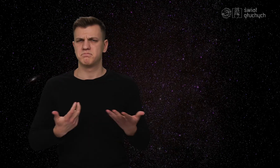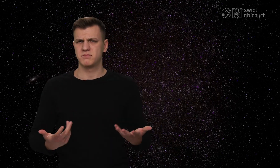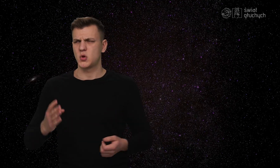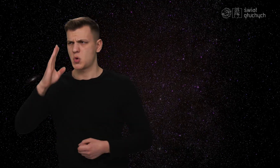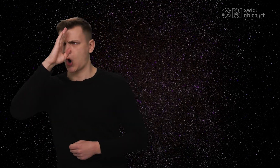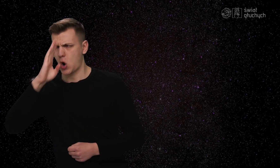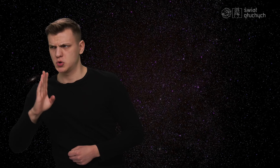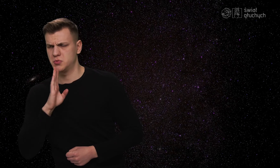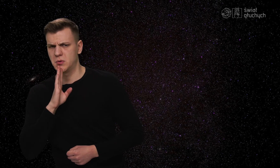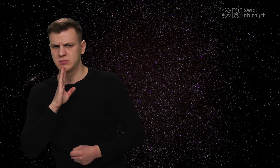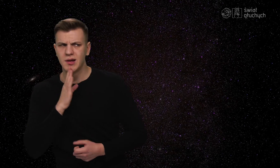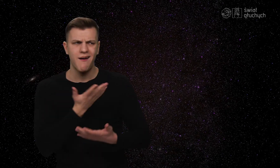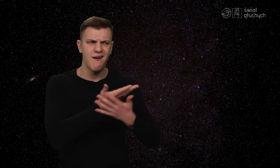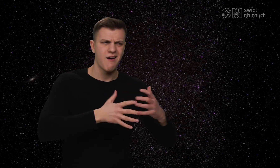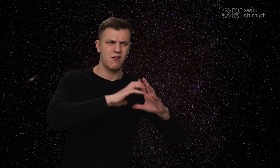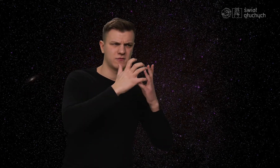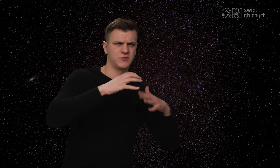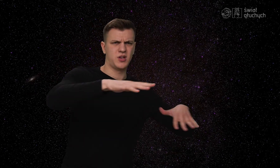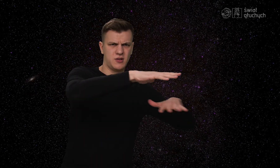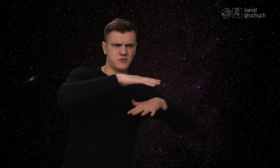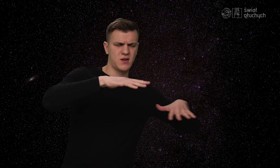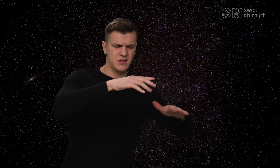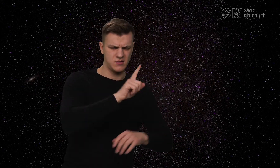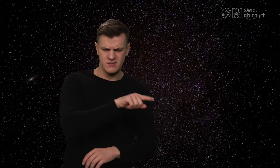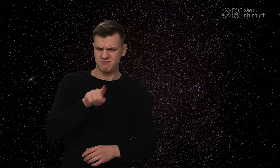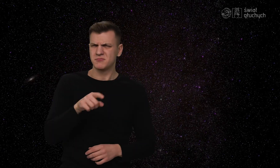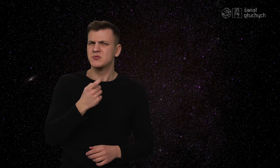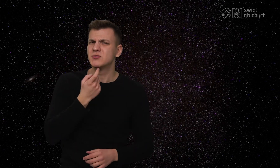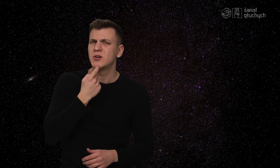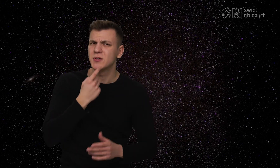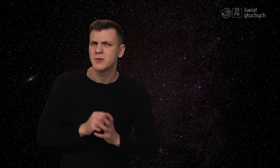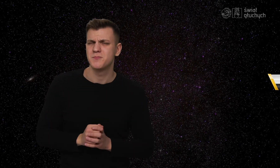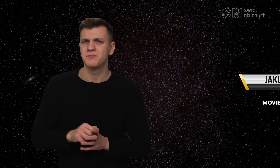In the second episode about astronomy, we learned the meaning of the words "cosmos", "universe",